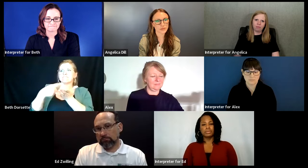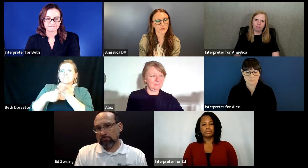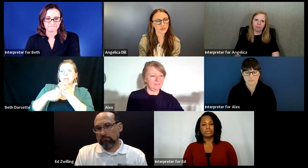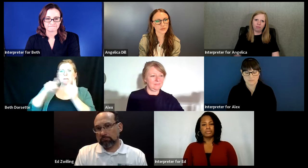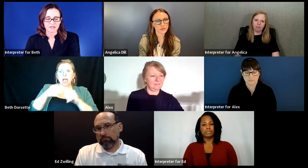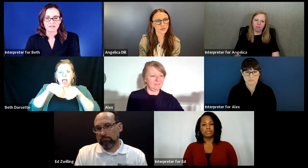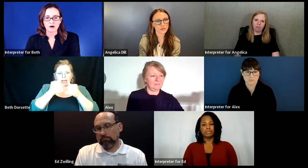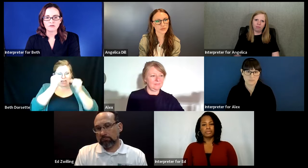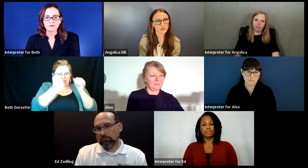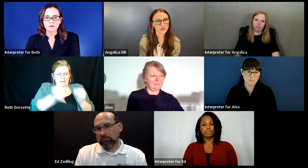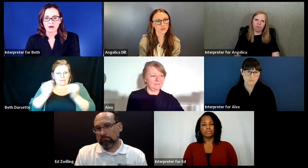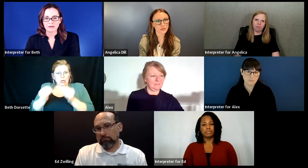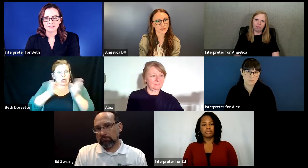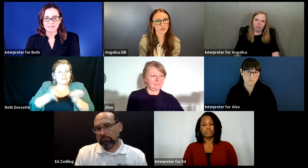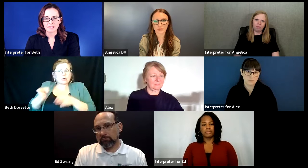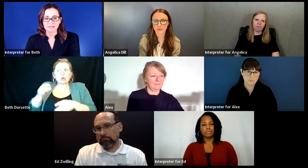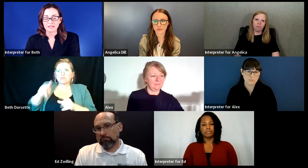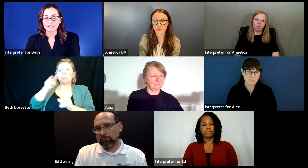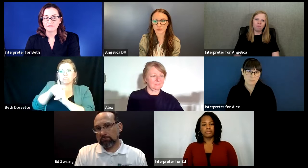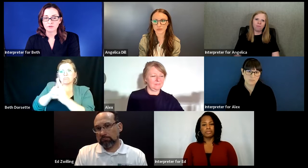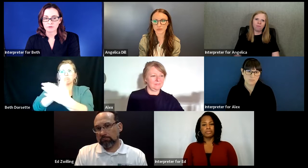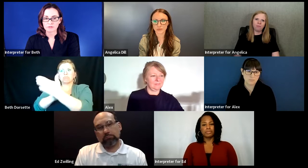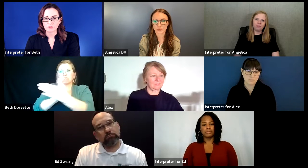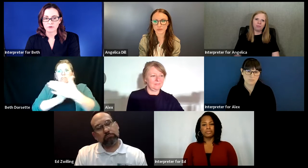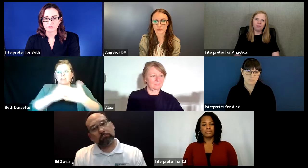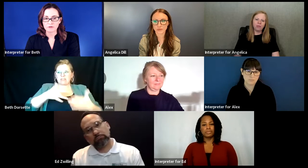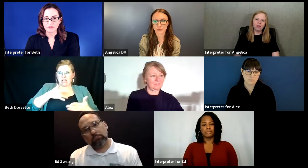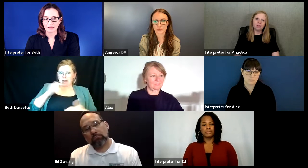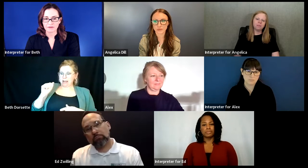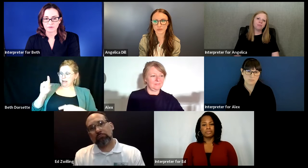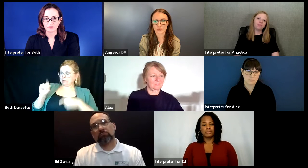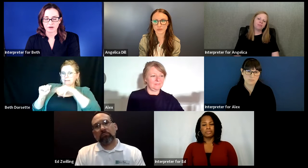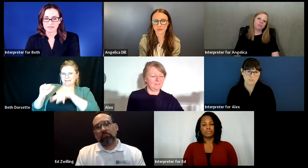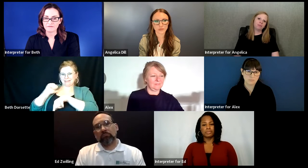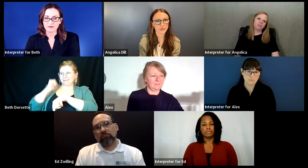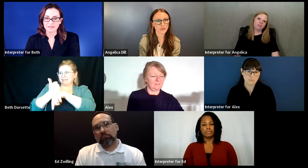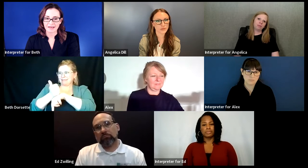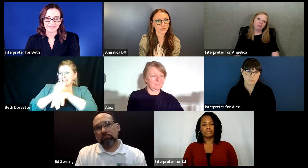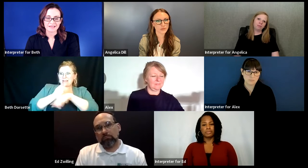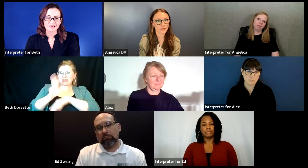The article goes onto discuss as individuals who are suing these restaurants felt that